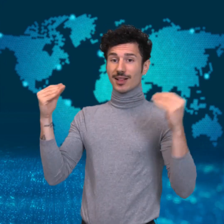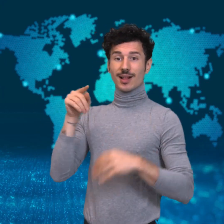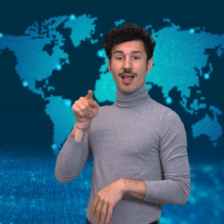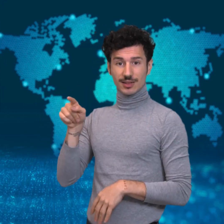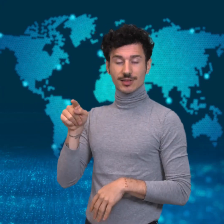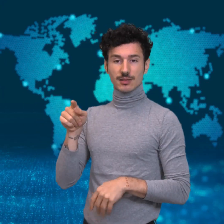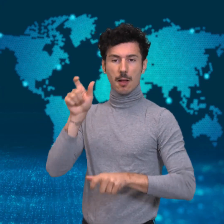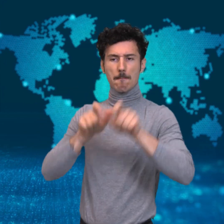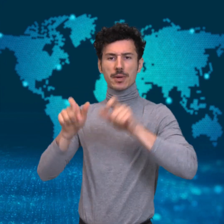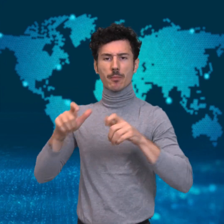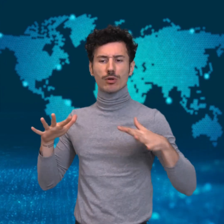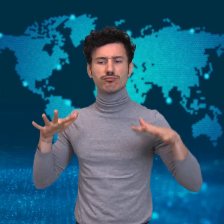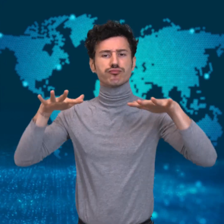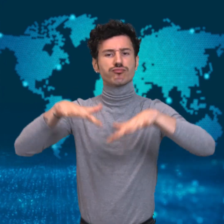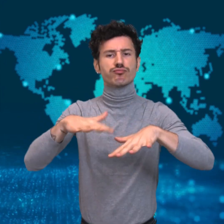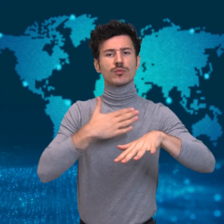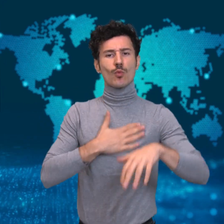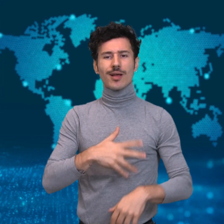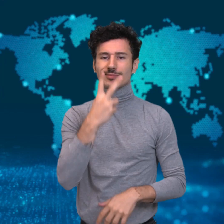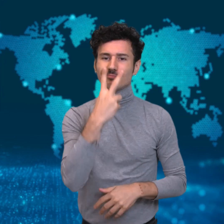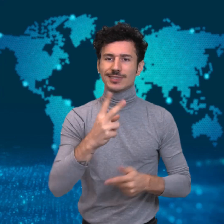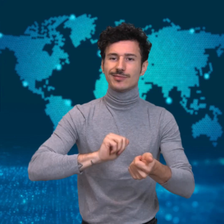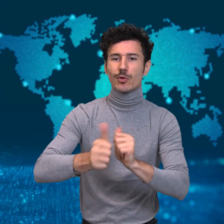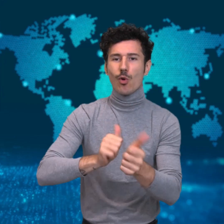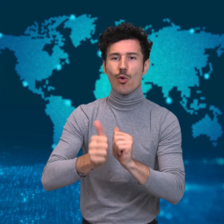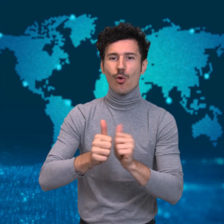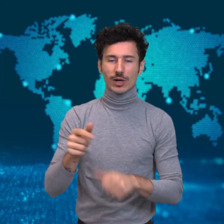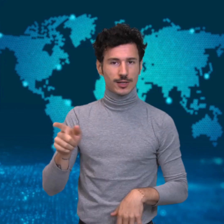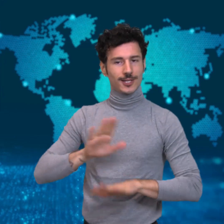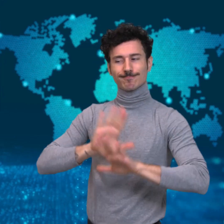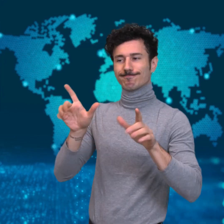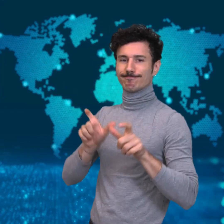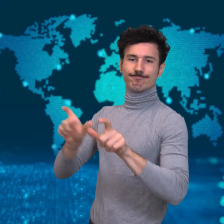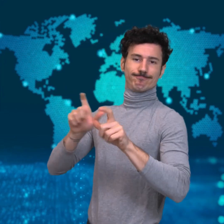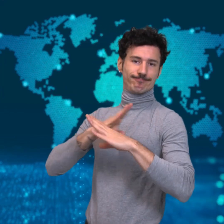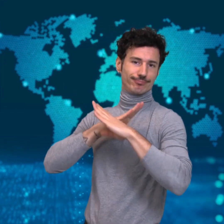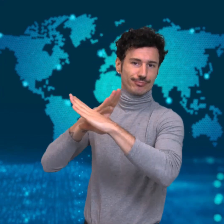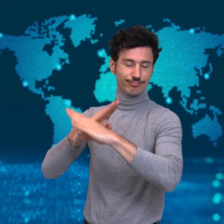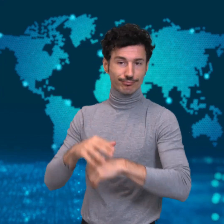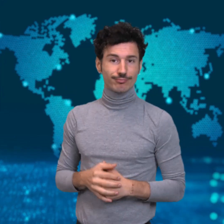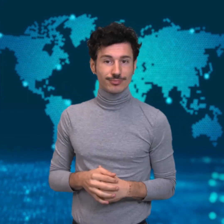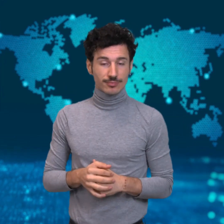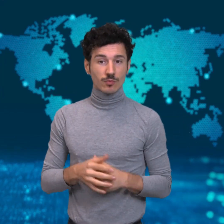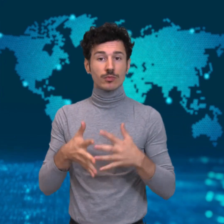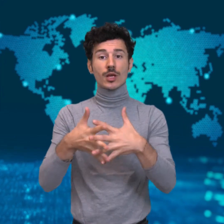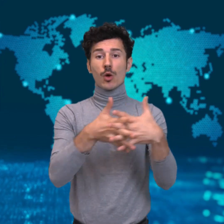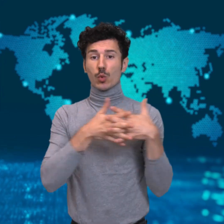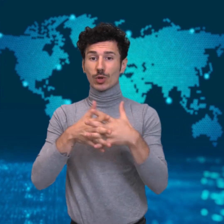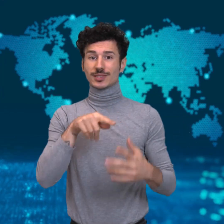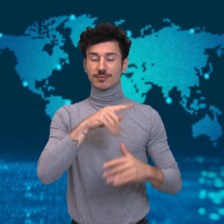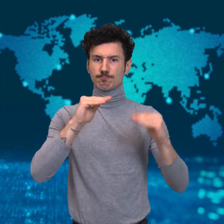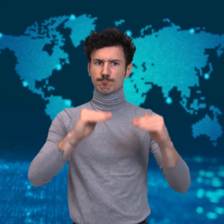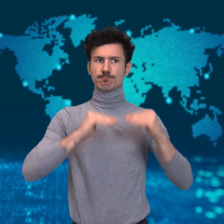spectators and fans are now banned from attending sporting events.